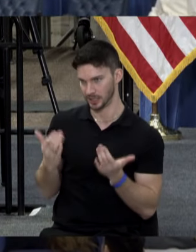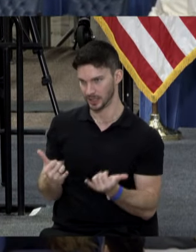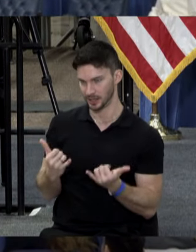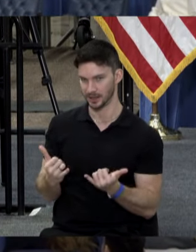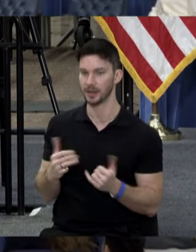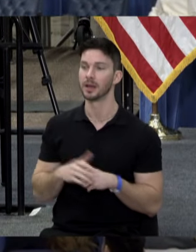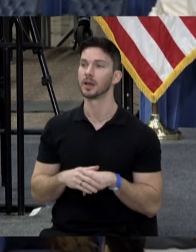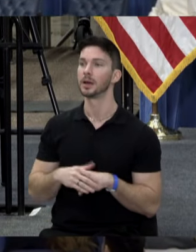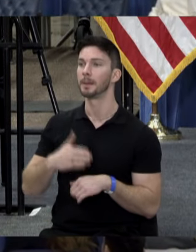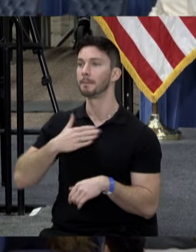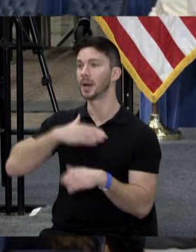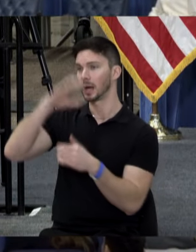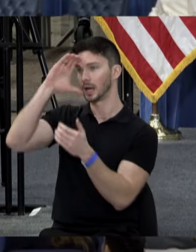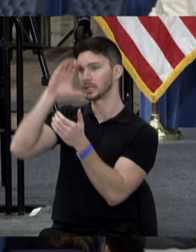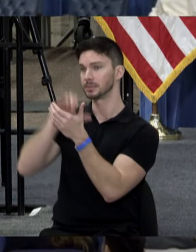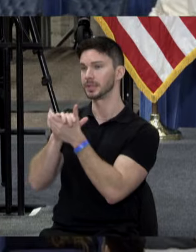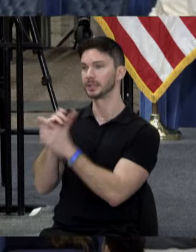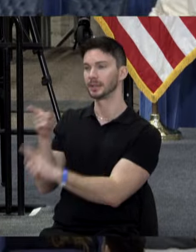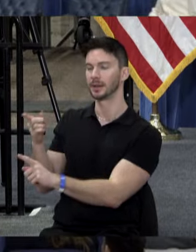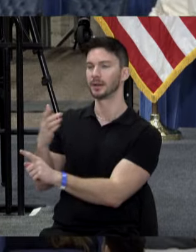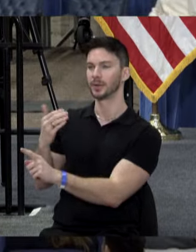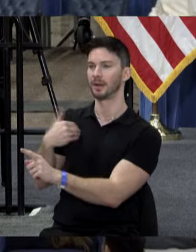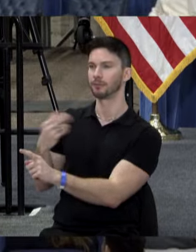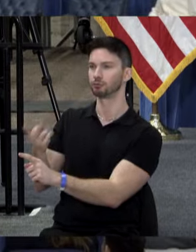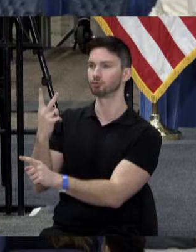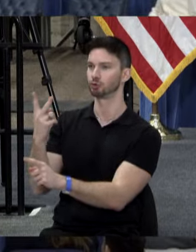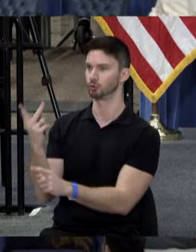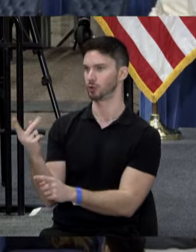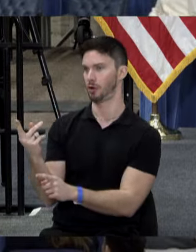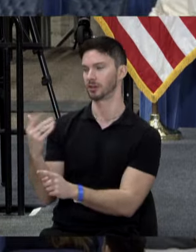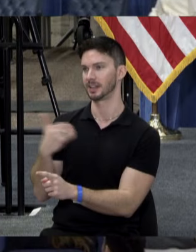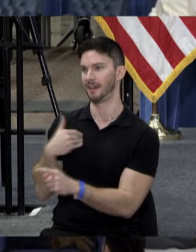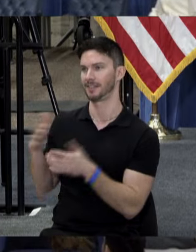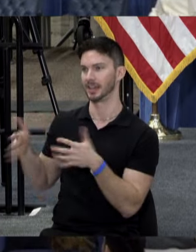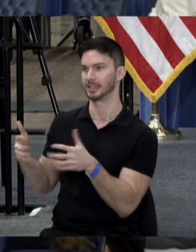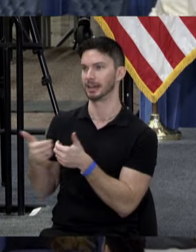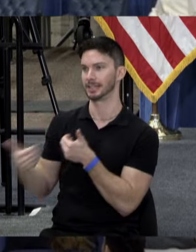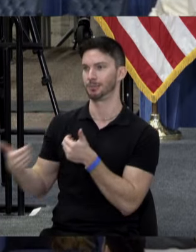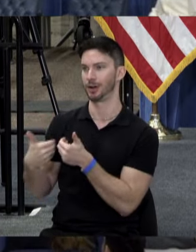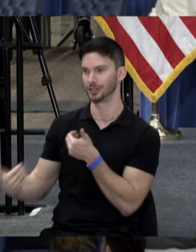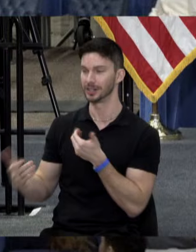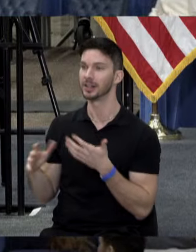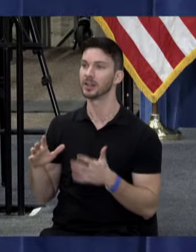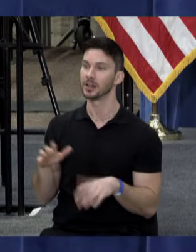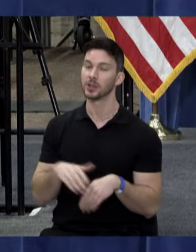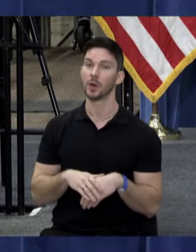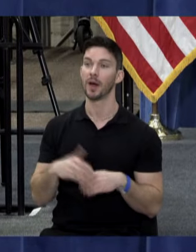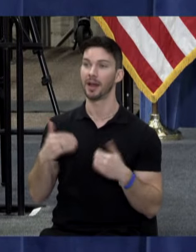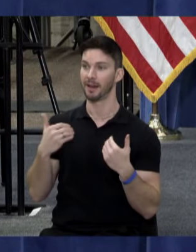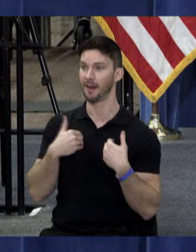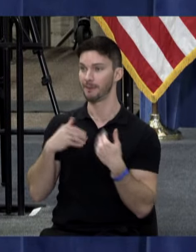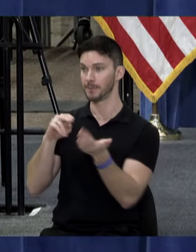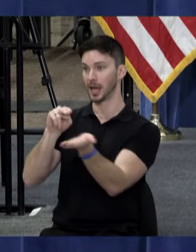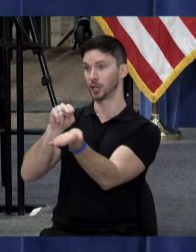dogs that have anxiety separation. But I do have my nurse extraordinaire that I had in Delaware